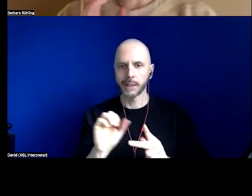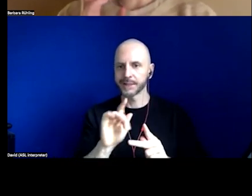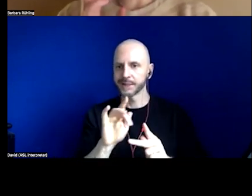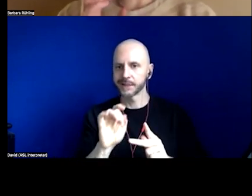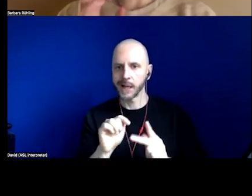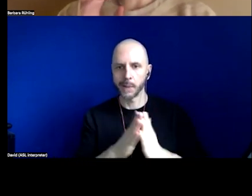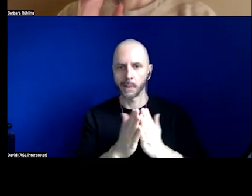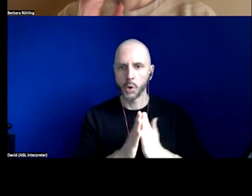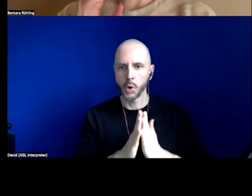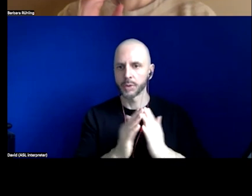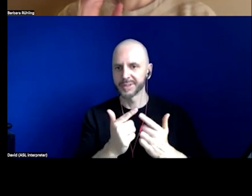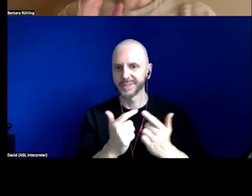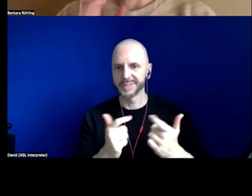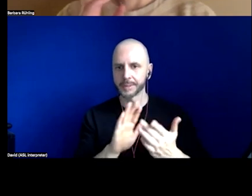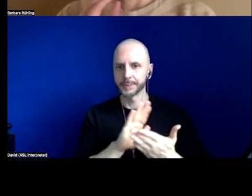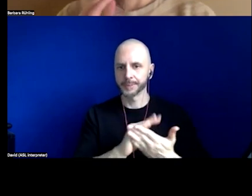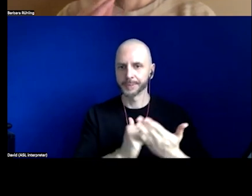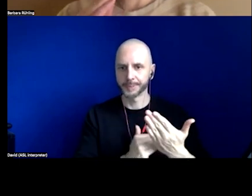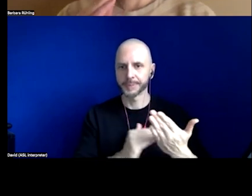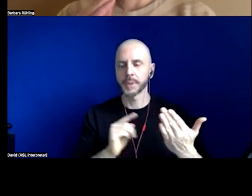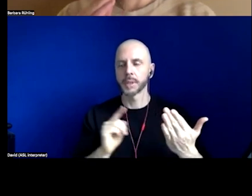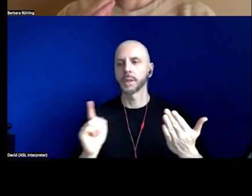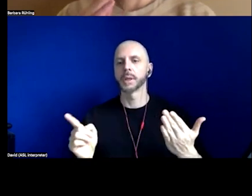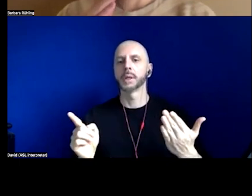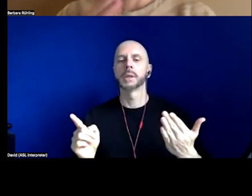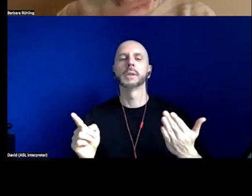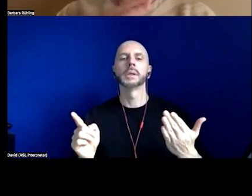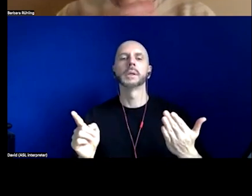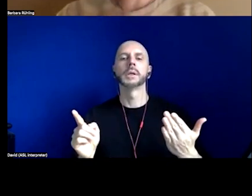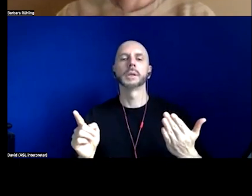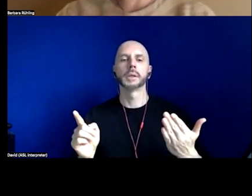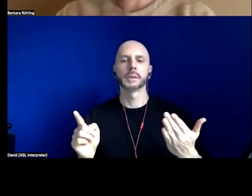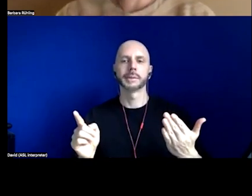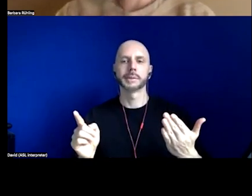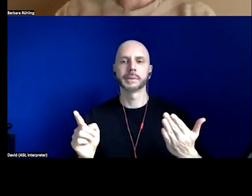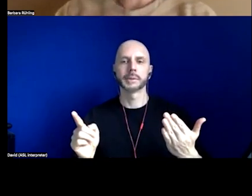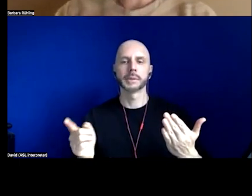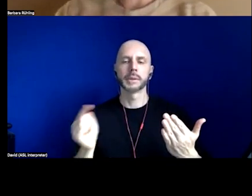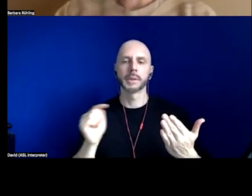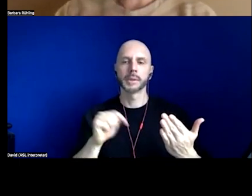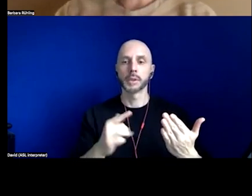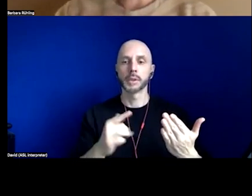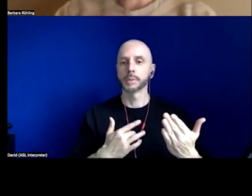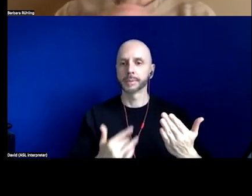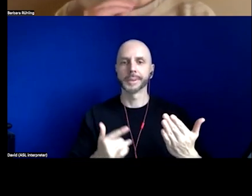create content that is first of all based on the pre-existing materials in the knowledge base and